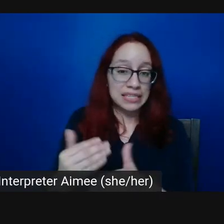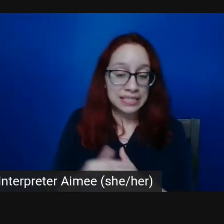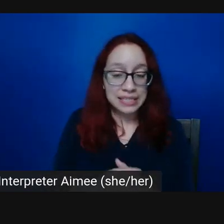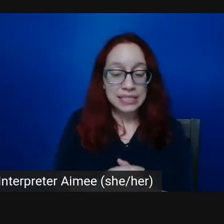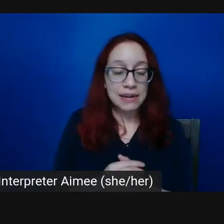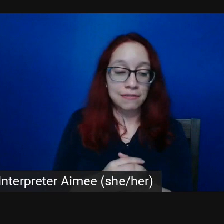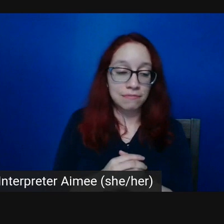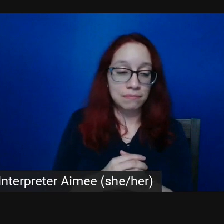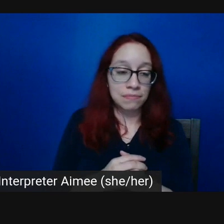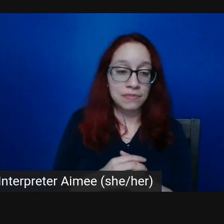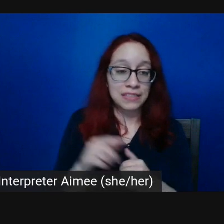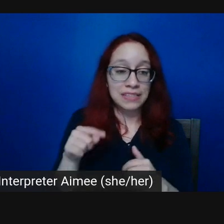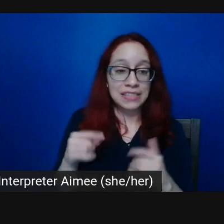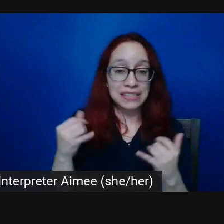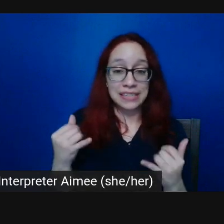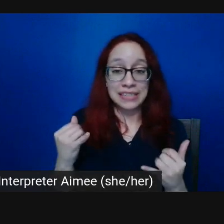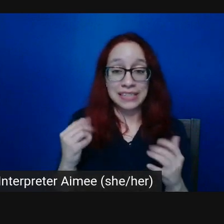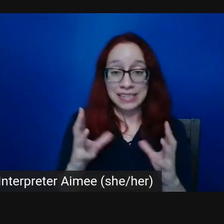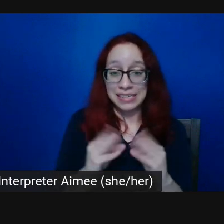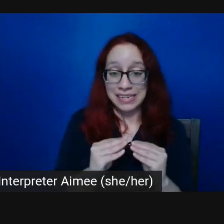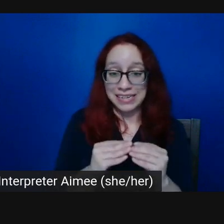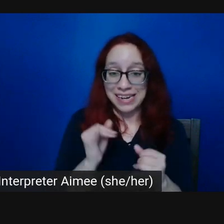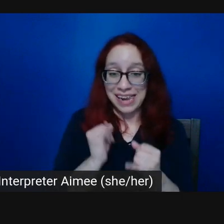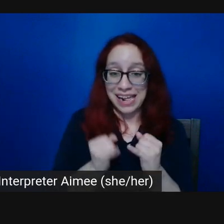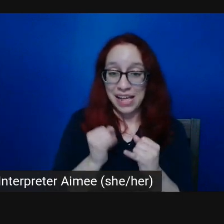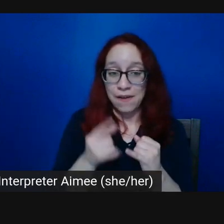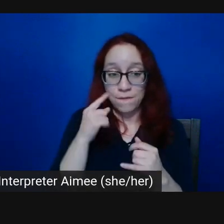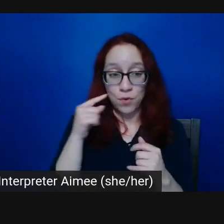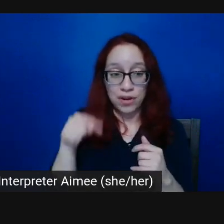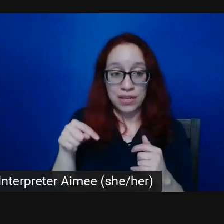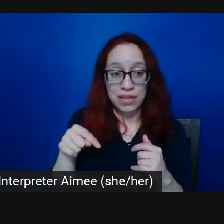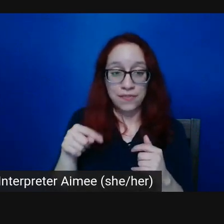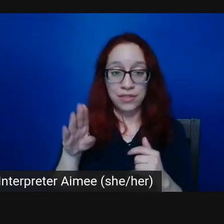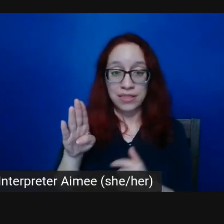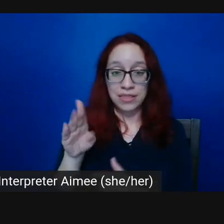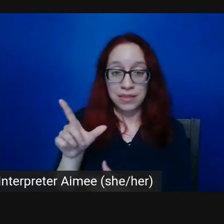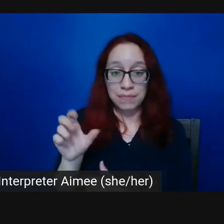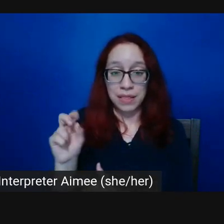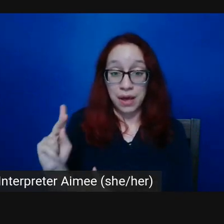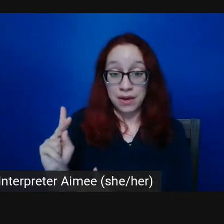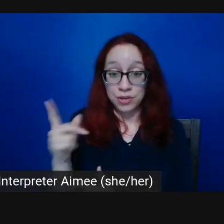This current session is the last one of this block. When you come back, you're going to need